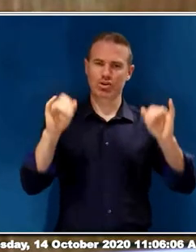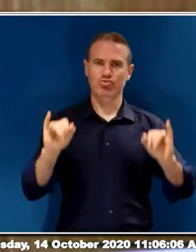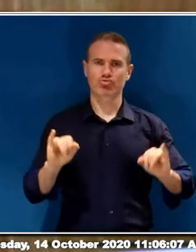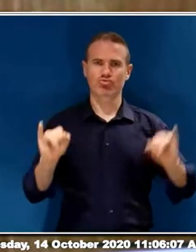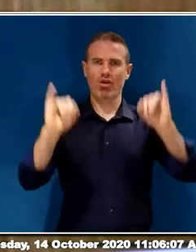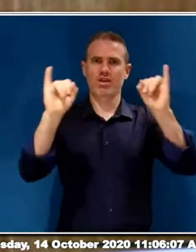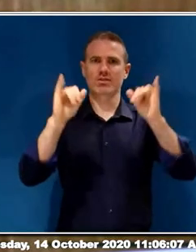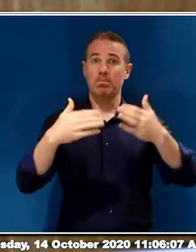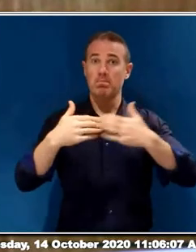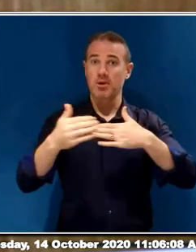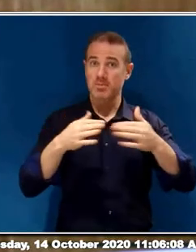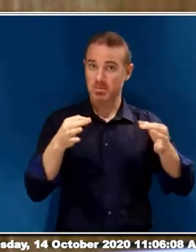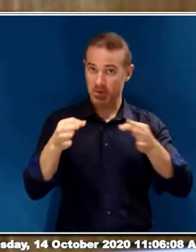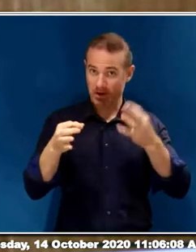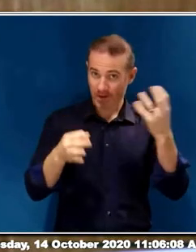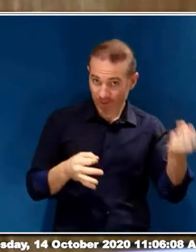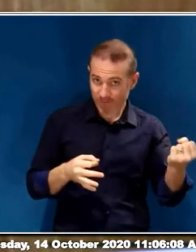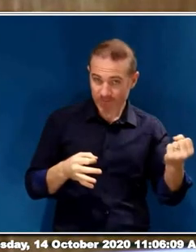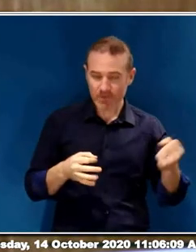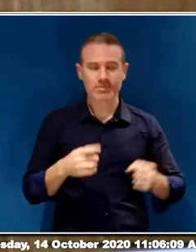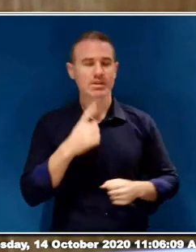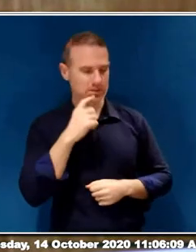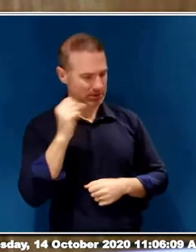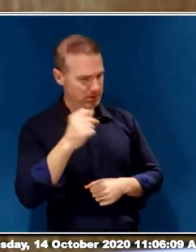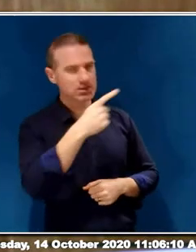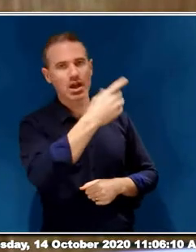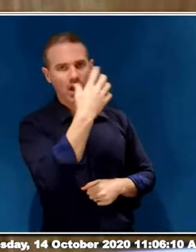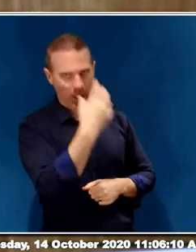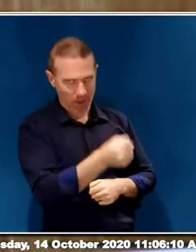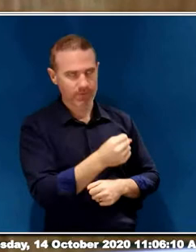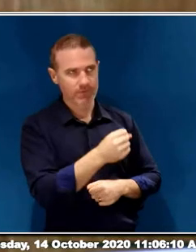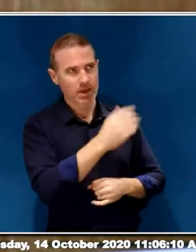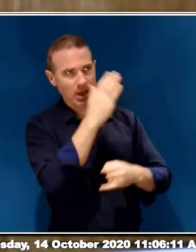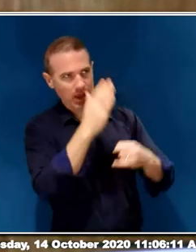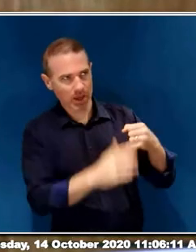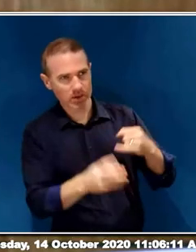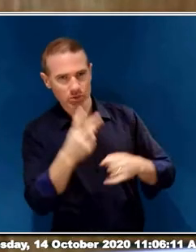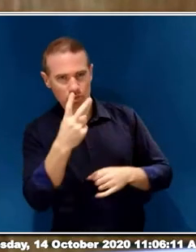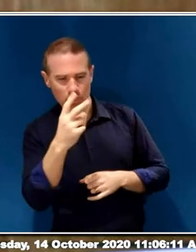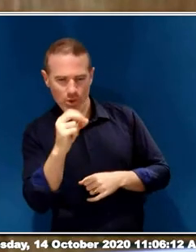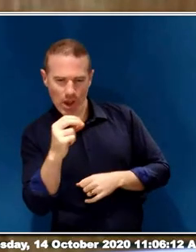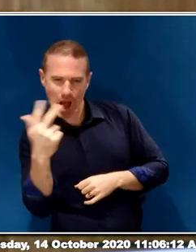It was developed at the very end of 2018. What is your understanding of that plan?